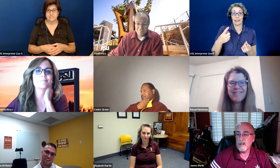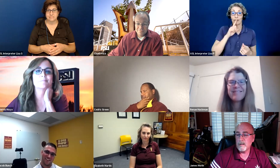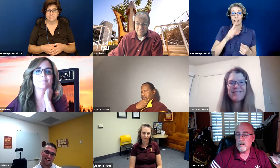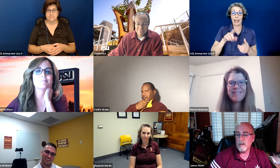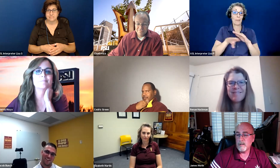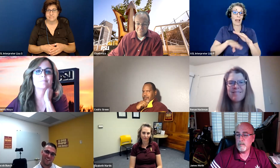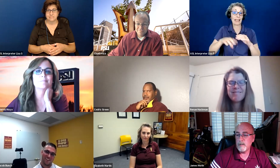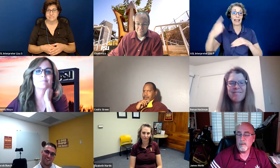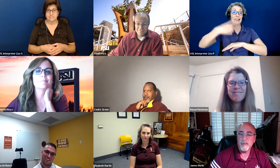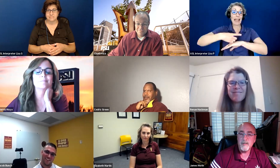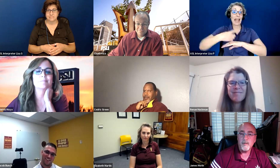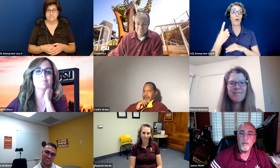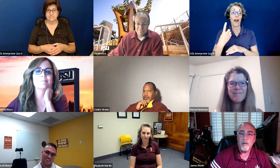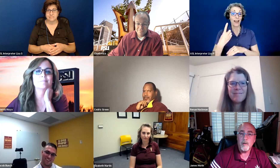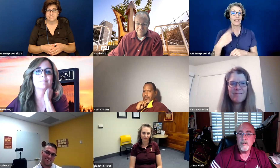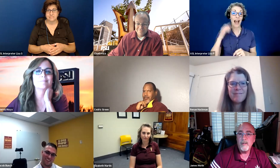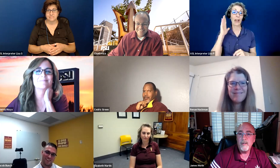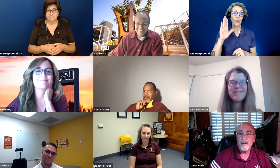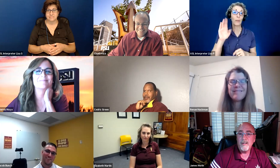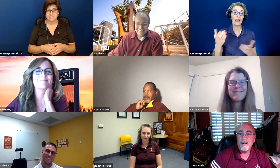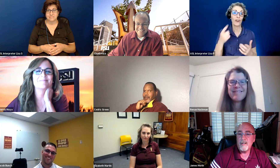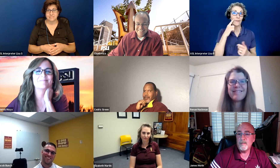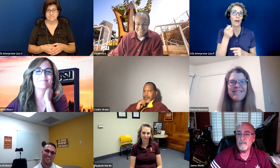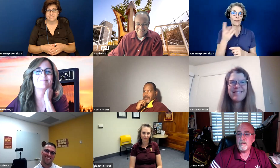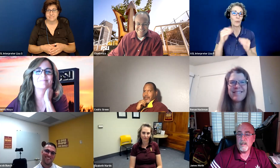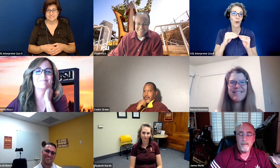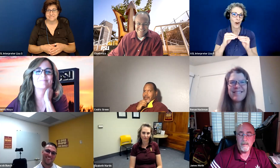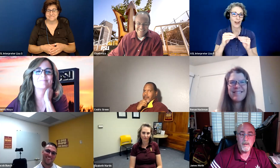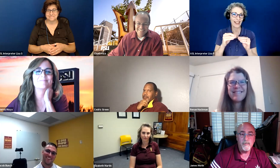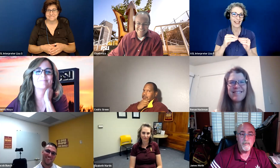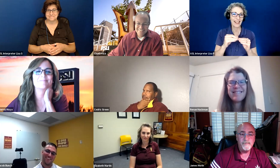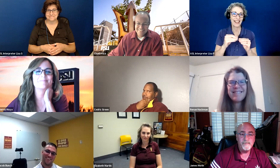And I'll be here for at least a few more, but yeah, that's about it.